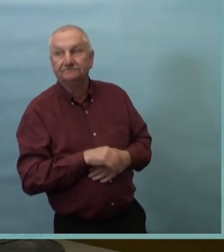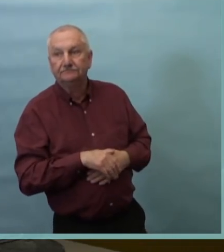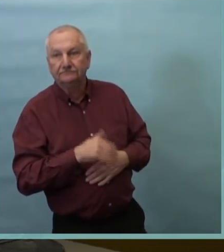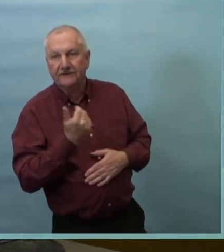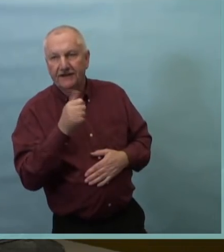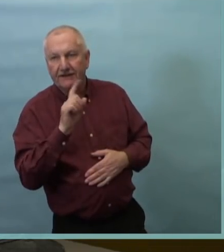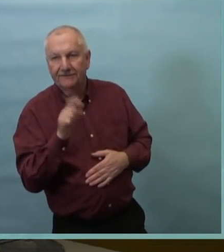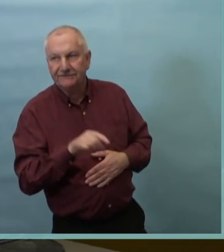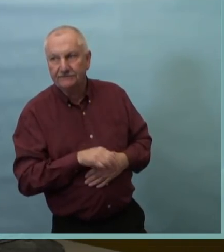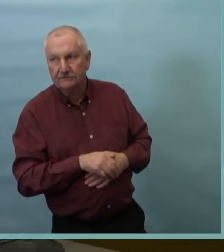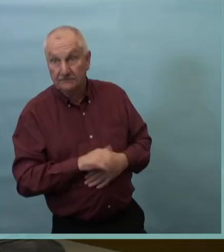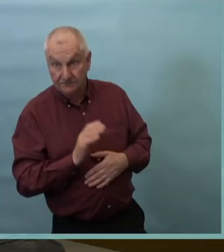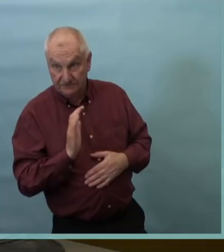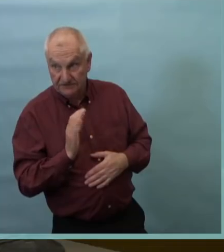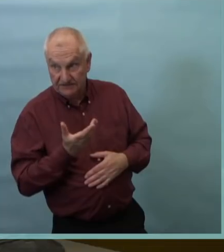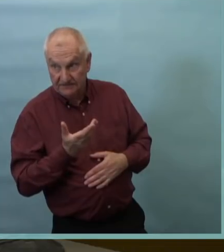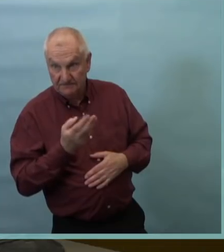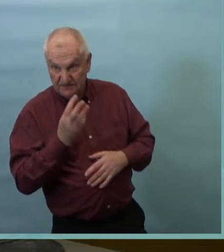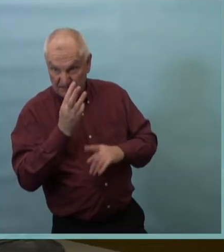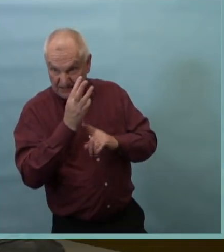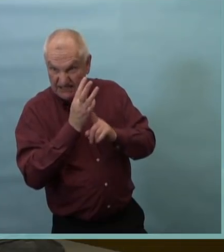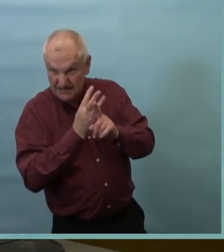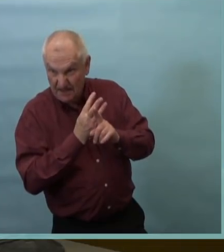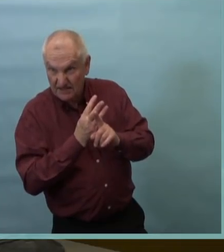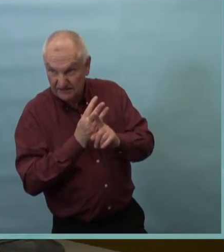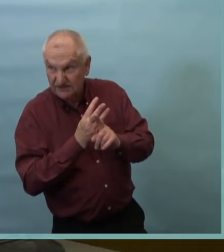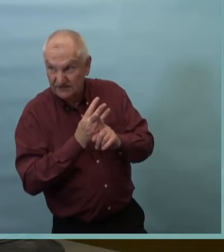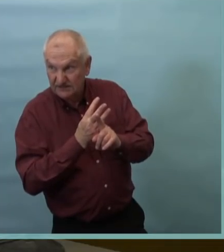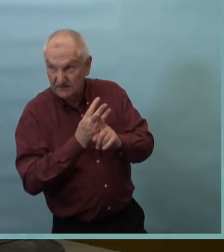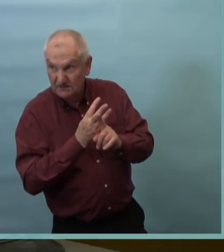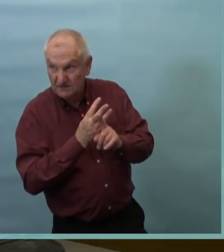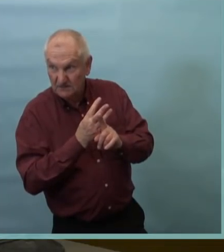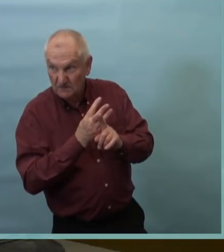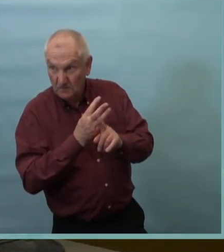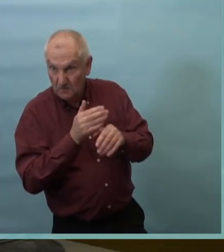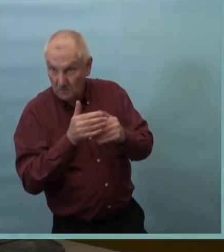something the problems would look at doing after Colby goes away and all that